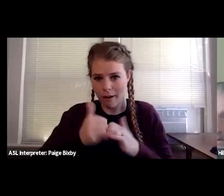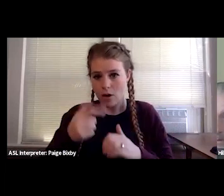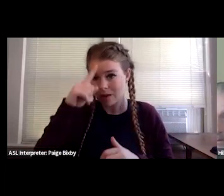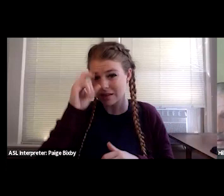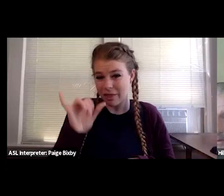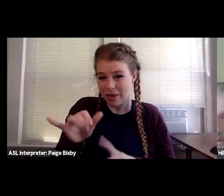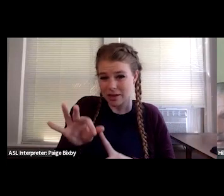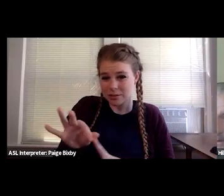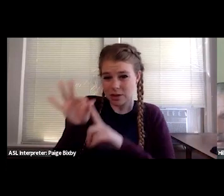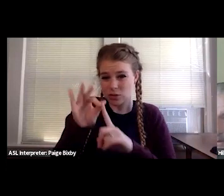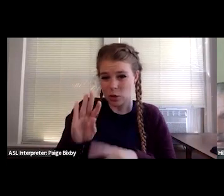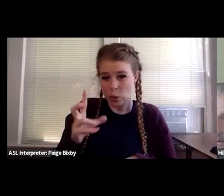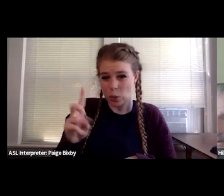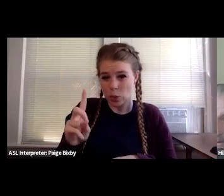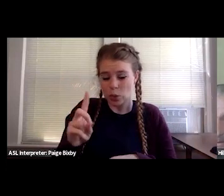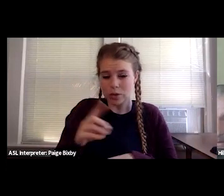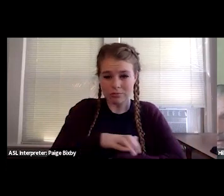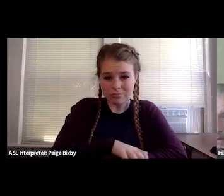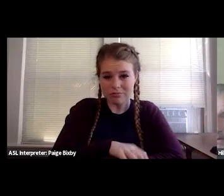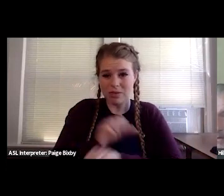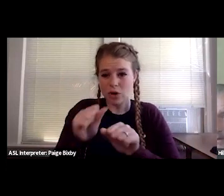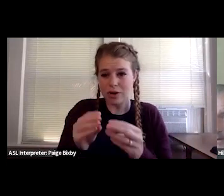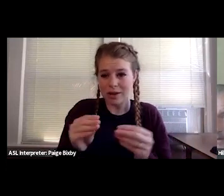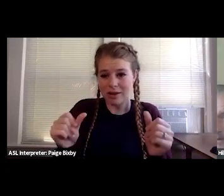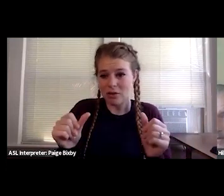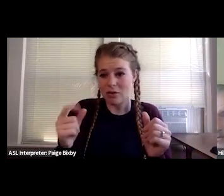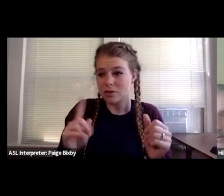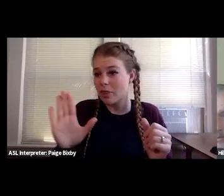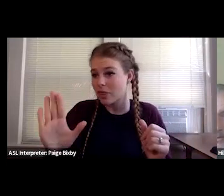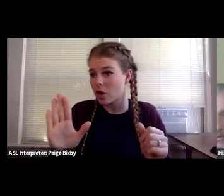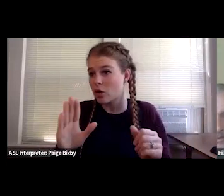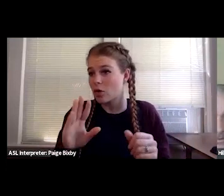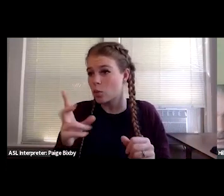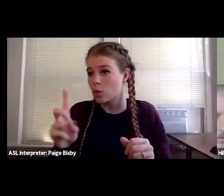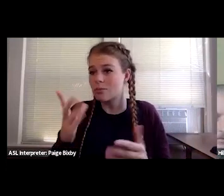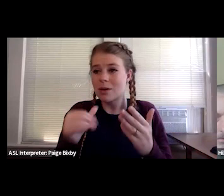that might actually be able to heal a patient's wounds that you're seeing in someone else might not necessarily be the prescribed method for that patient.